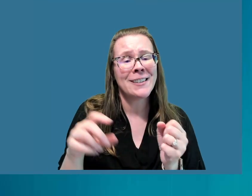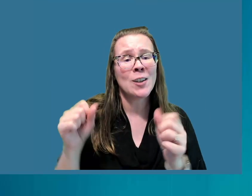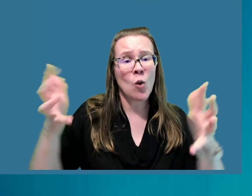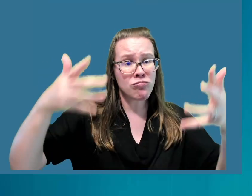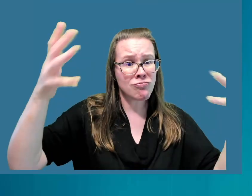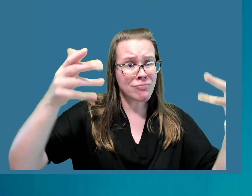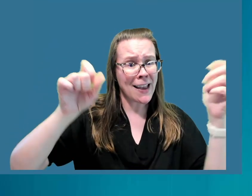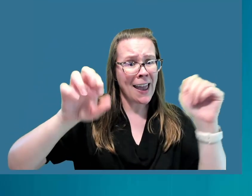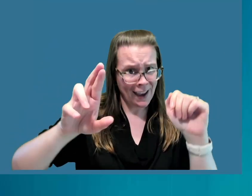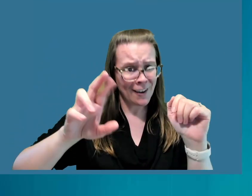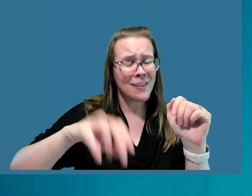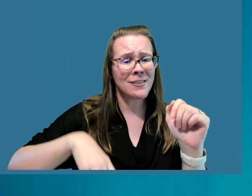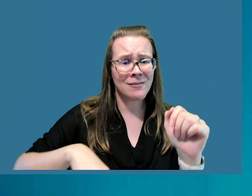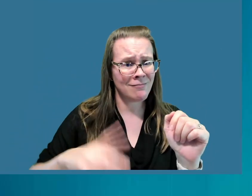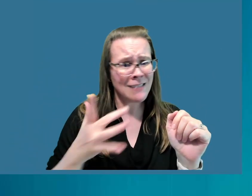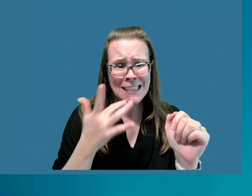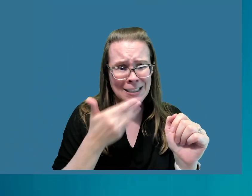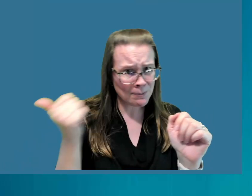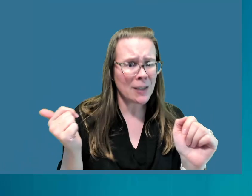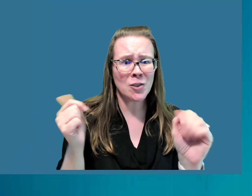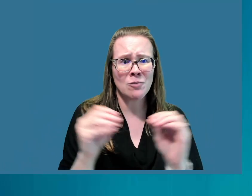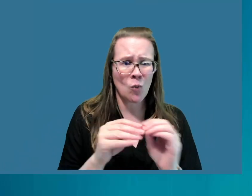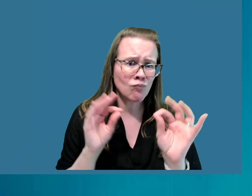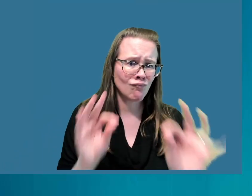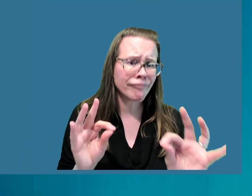cookies are going to taste better at this point if they get a little more fresh air.